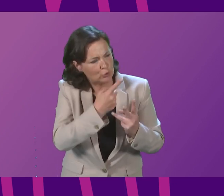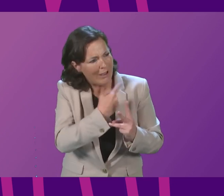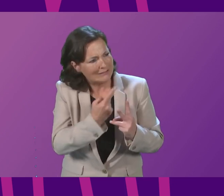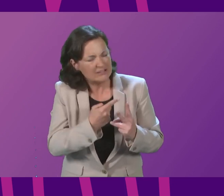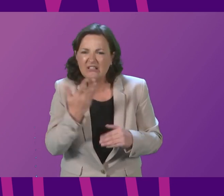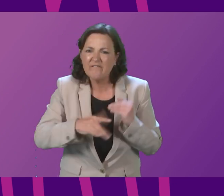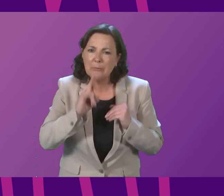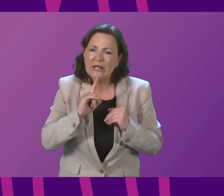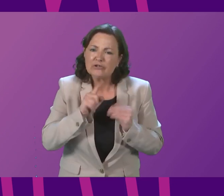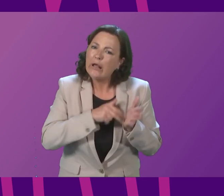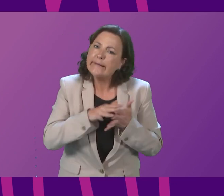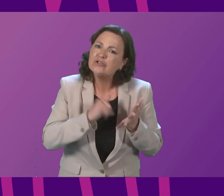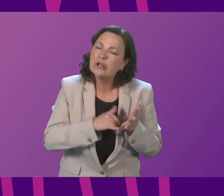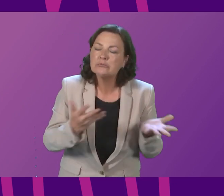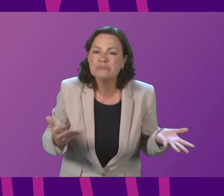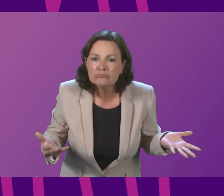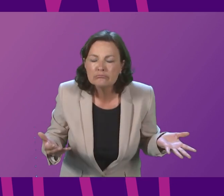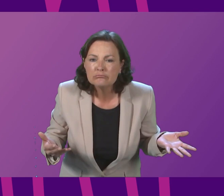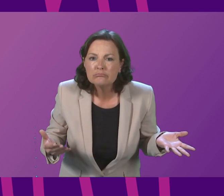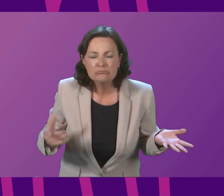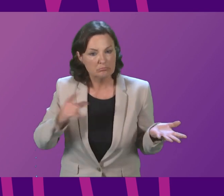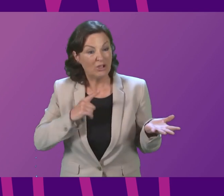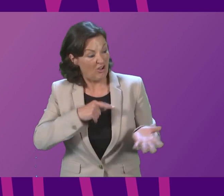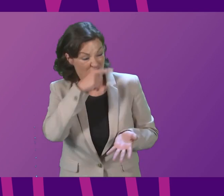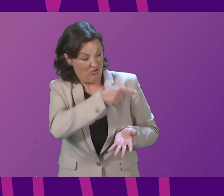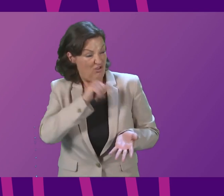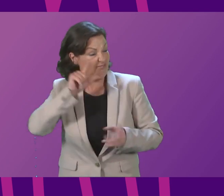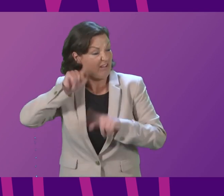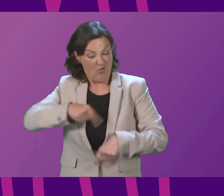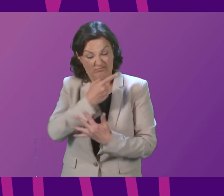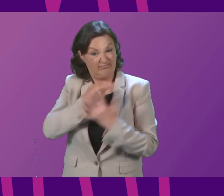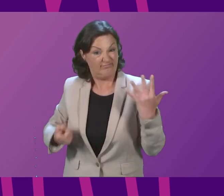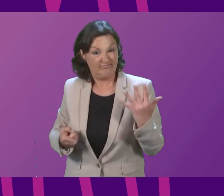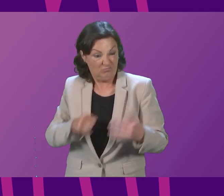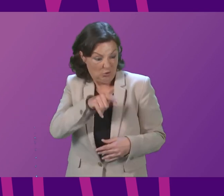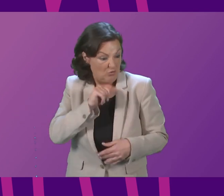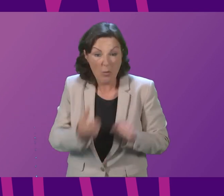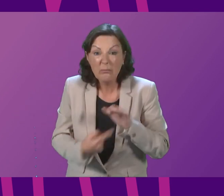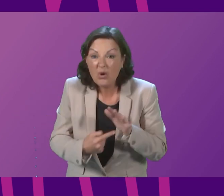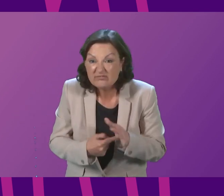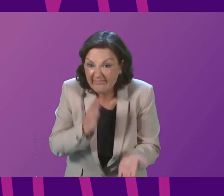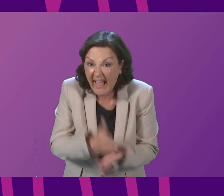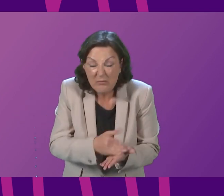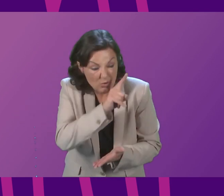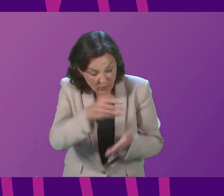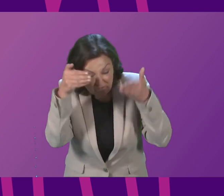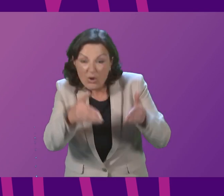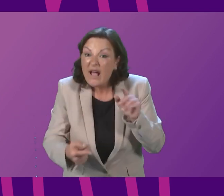NHS, because those issues are put on the back burner.— Those issues are put on the back burner.